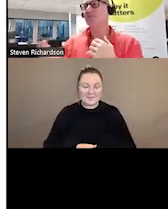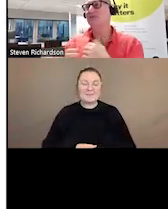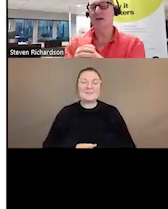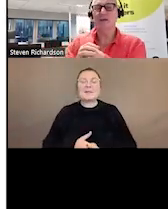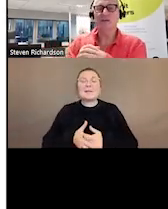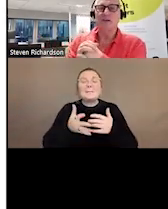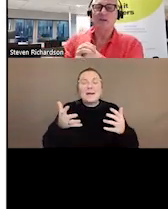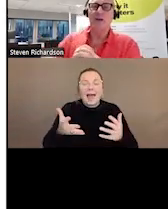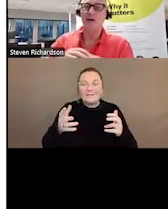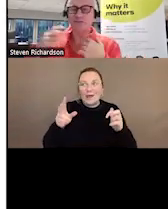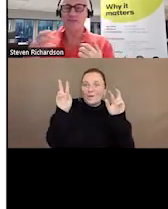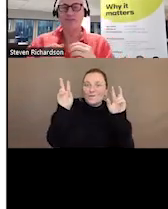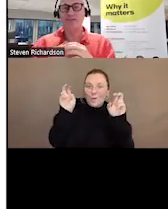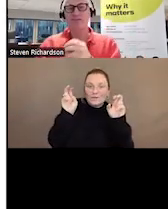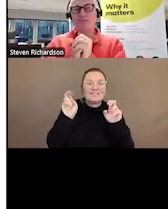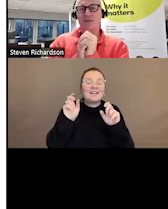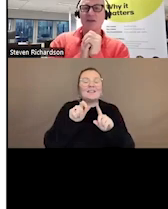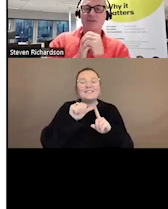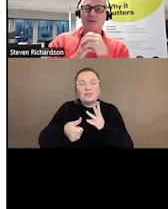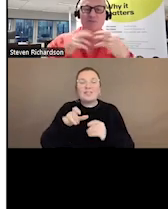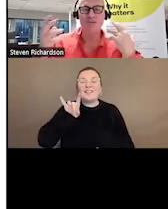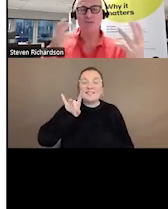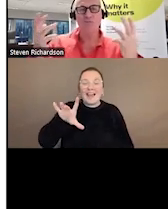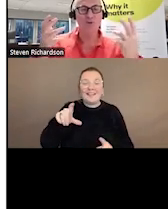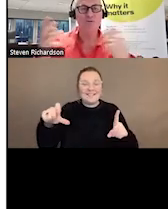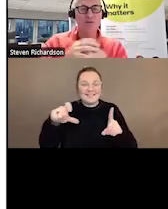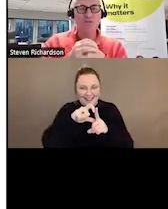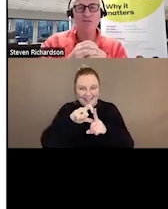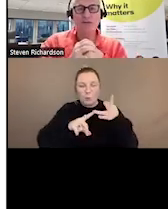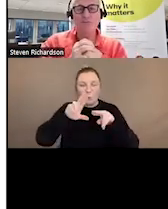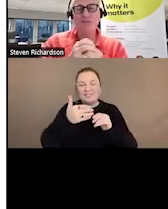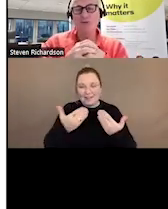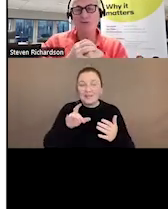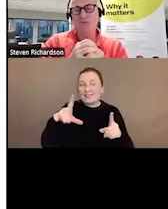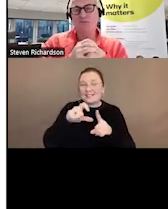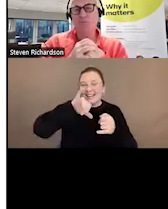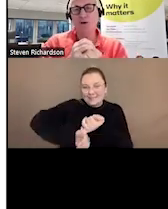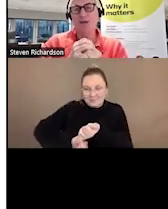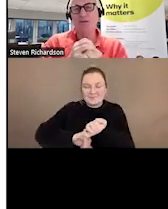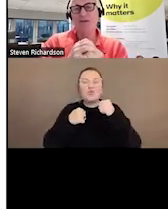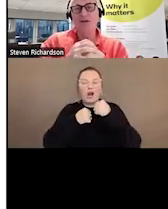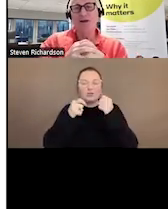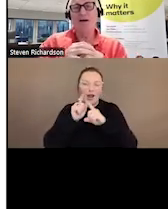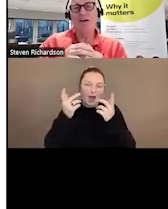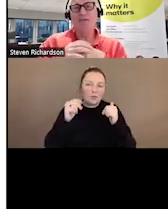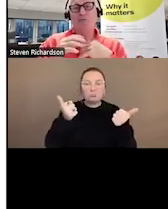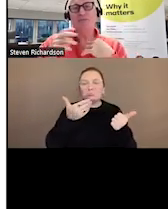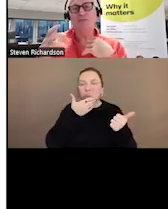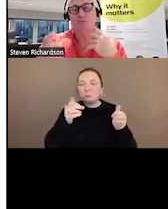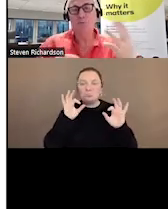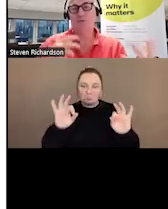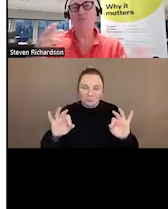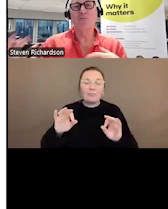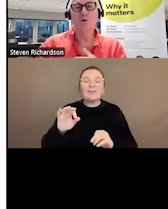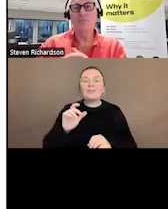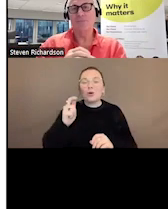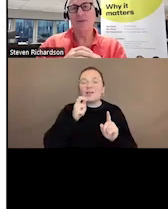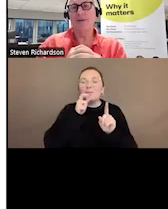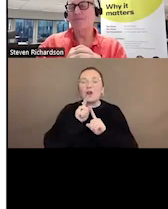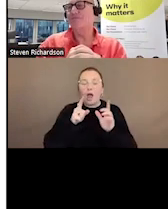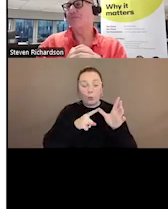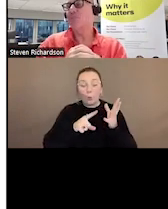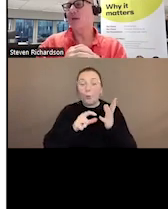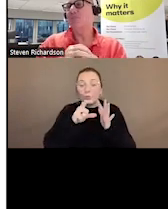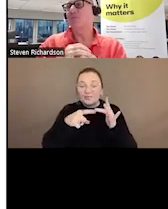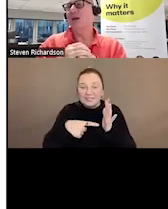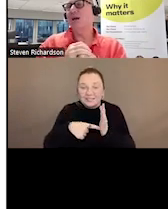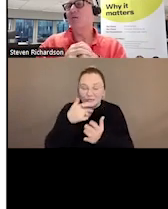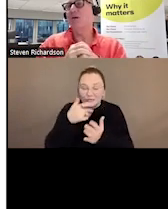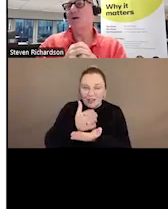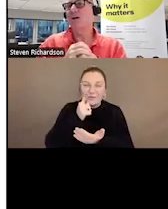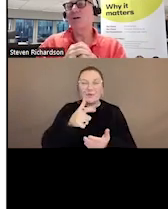Giving Day. I have tried to structure this in a certain sort of way, almost as a audit for how